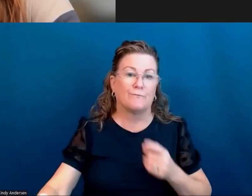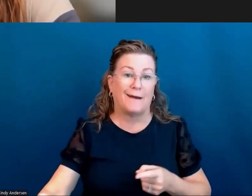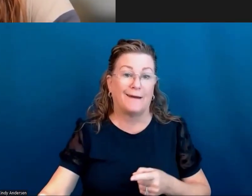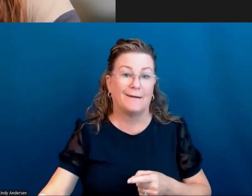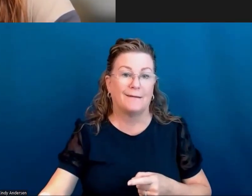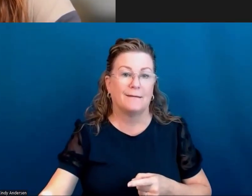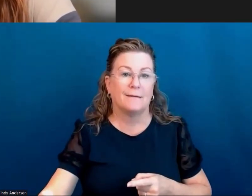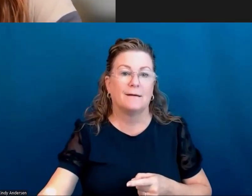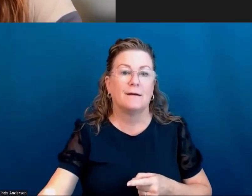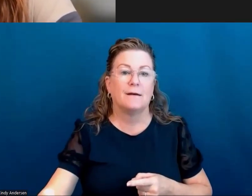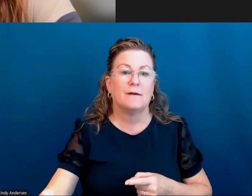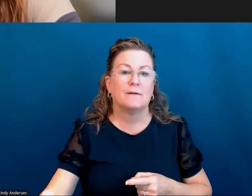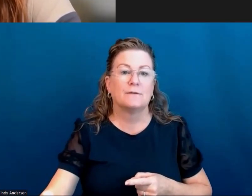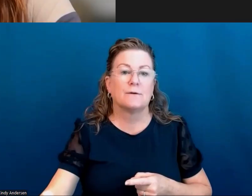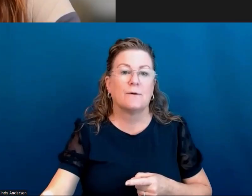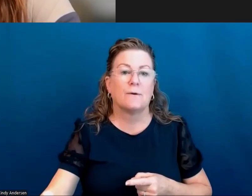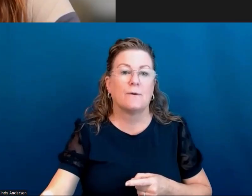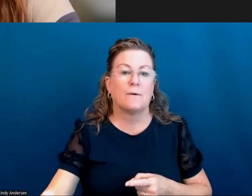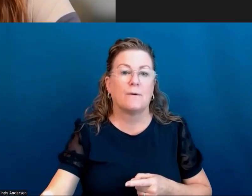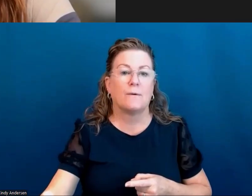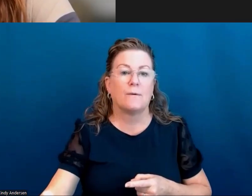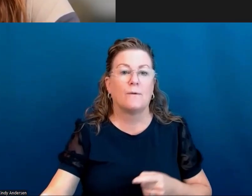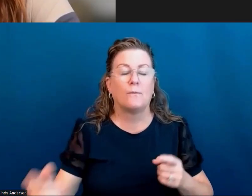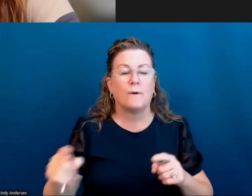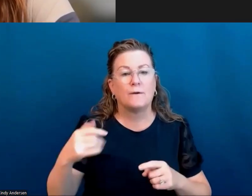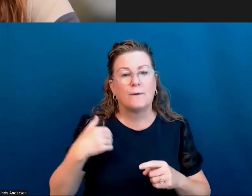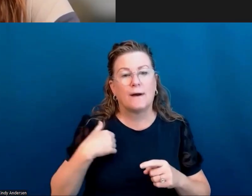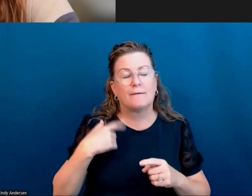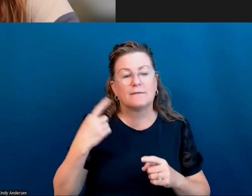have a picky eater or somebody that is struggling with that,